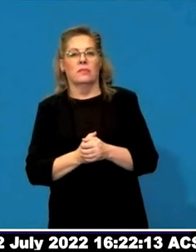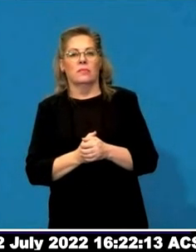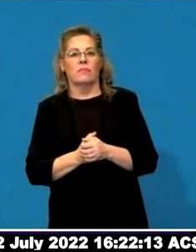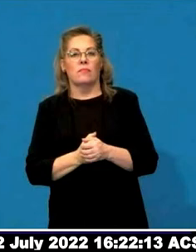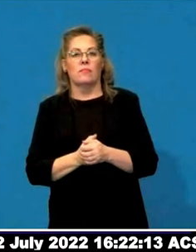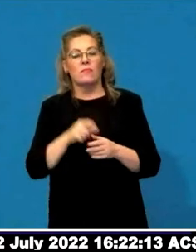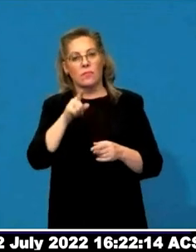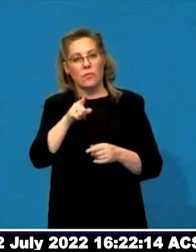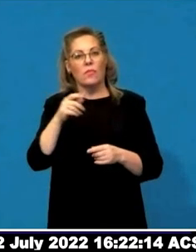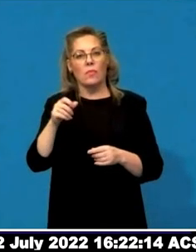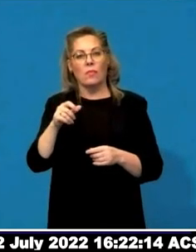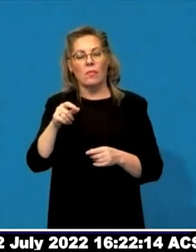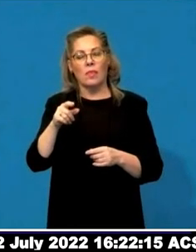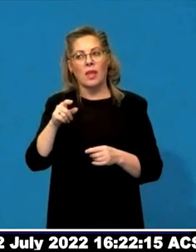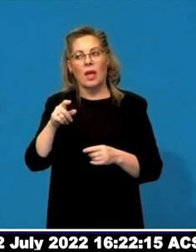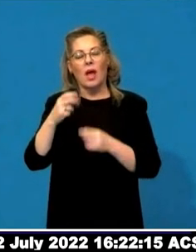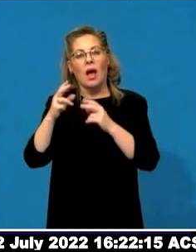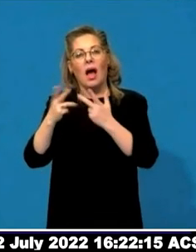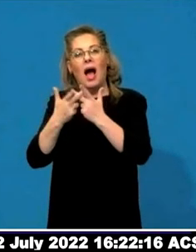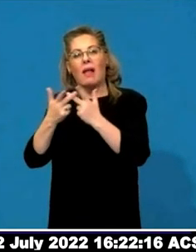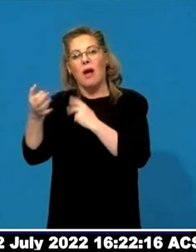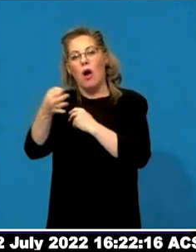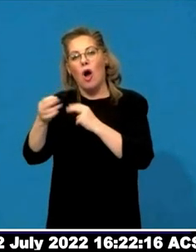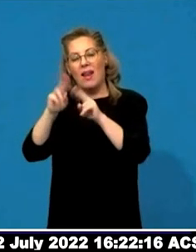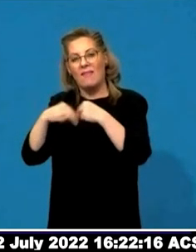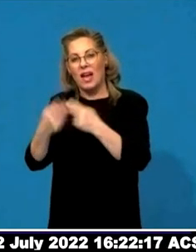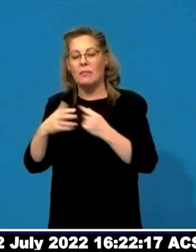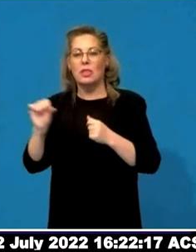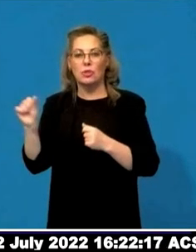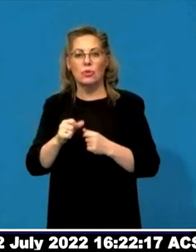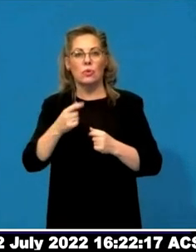and say your story, and so your story may be heard.